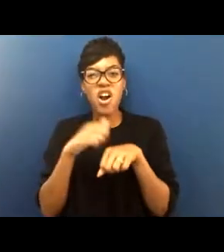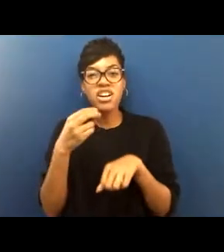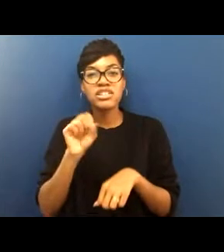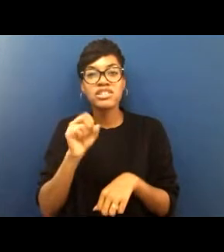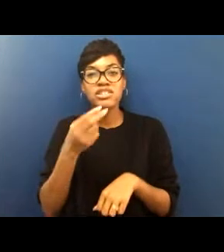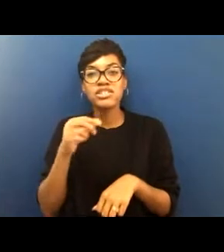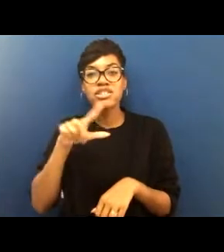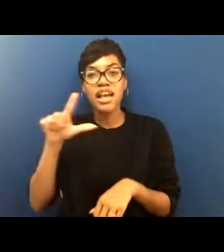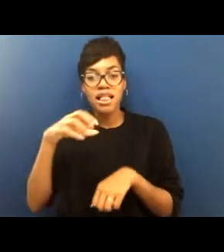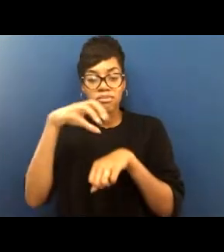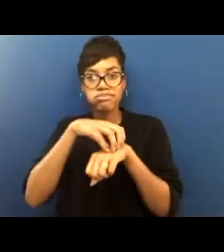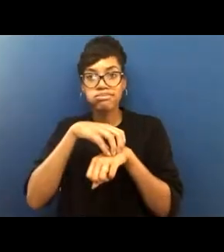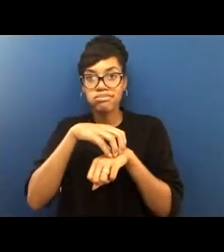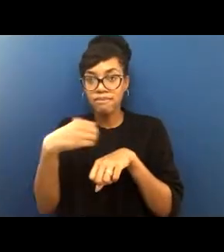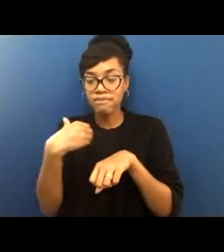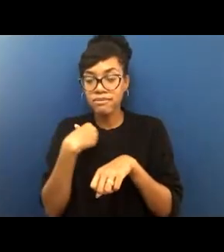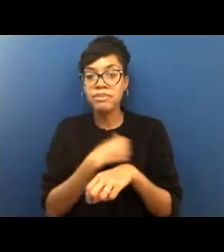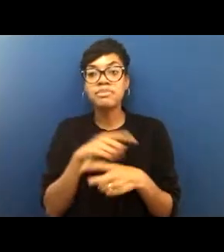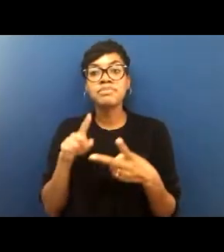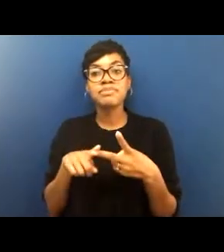Theodore says that crabs walk sideways.